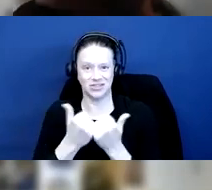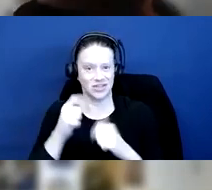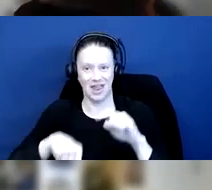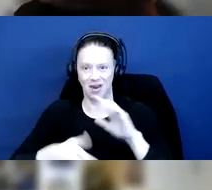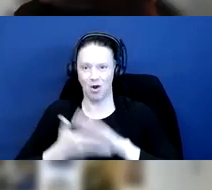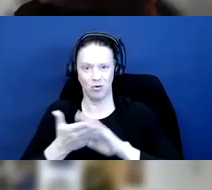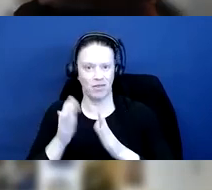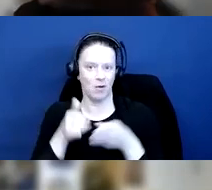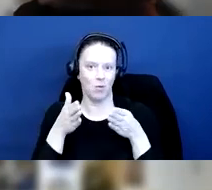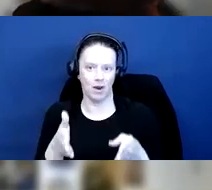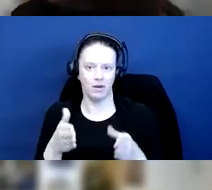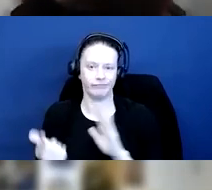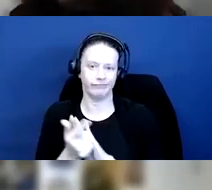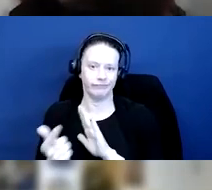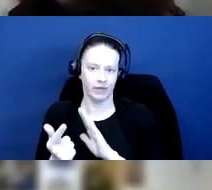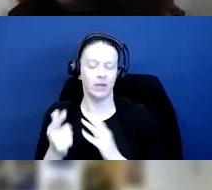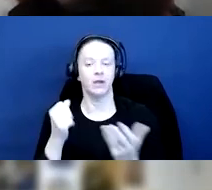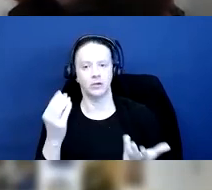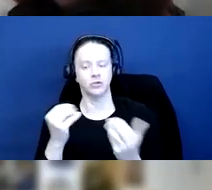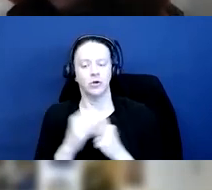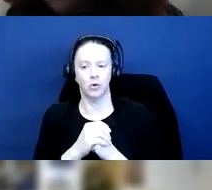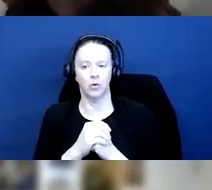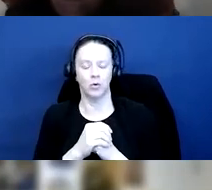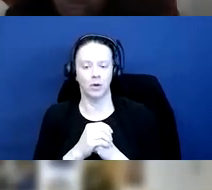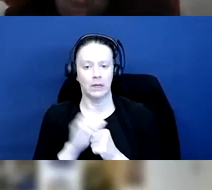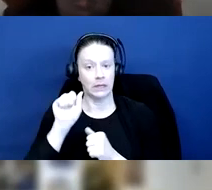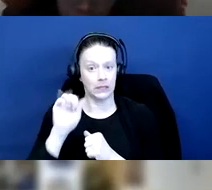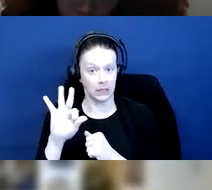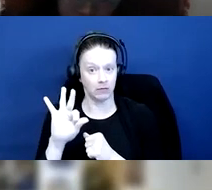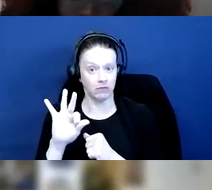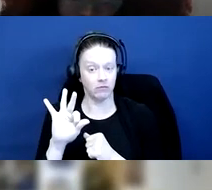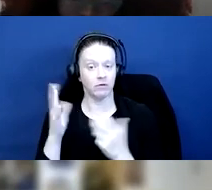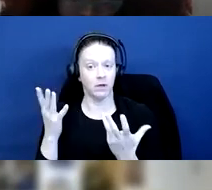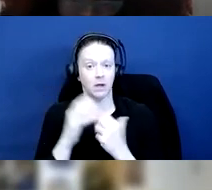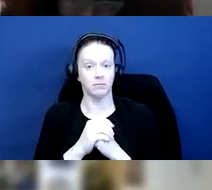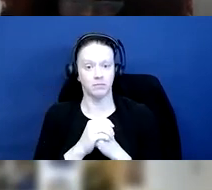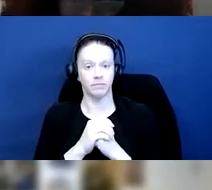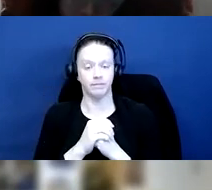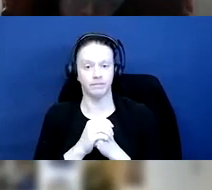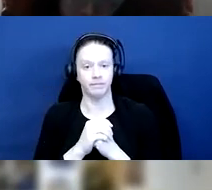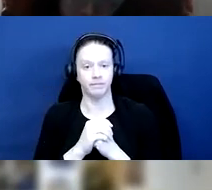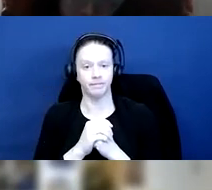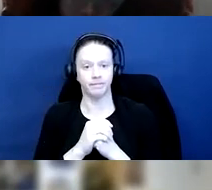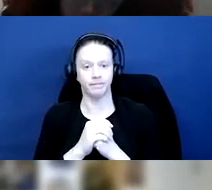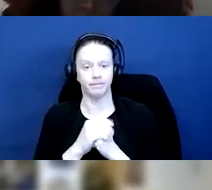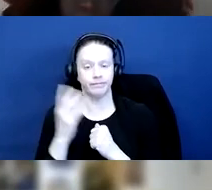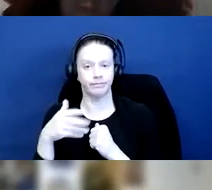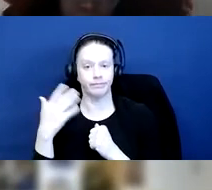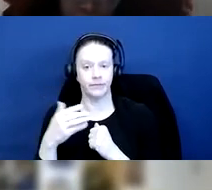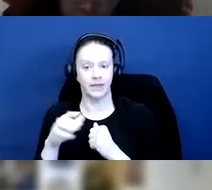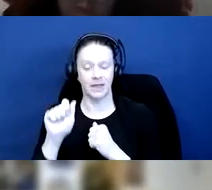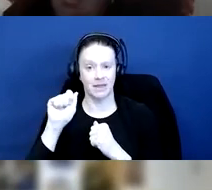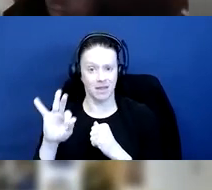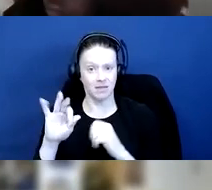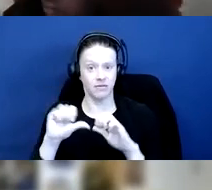But again, I would say that if agency says,